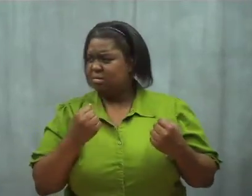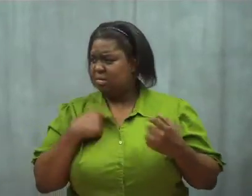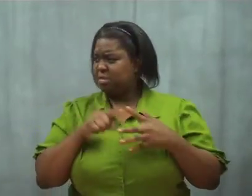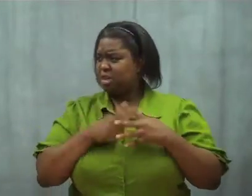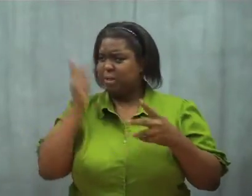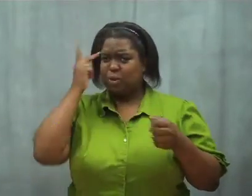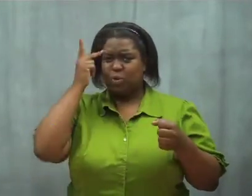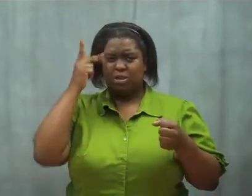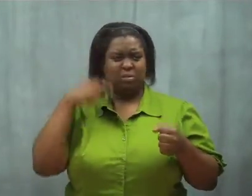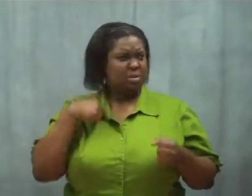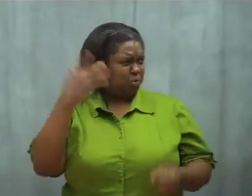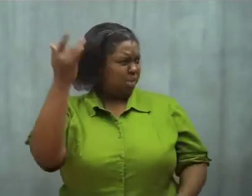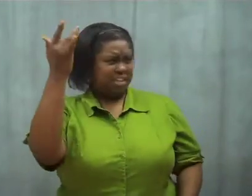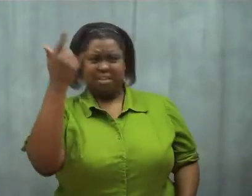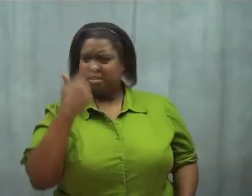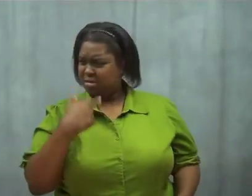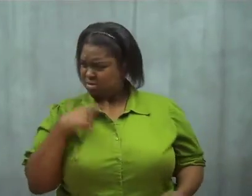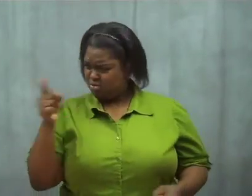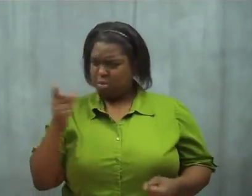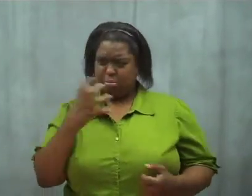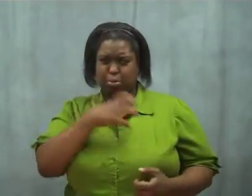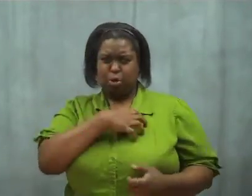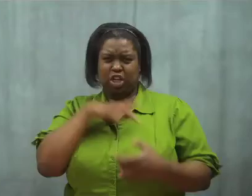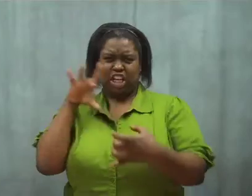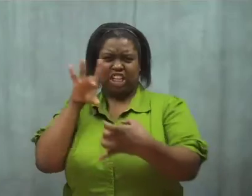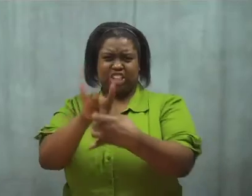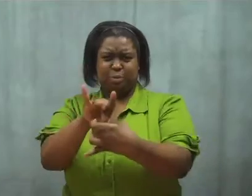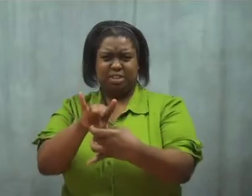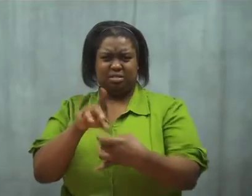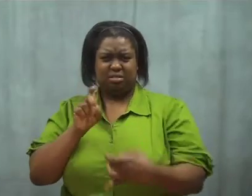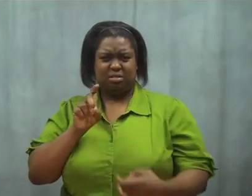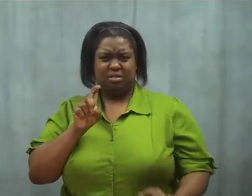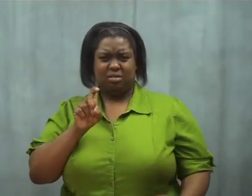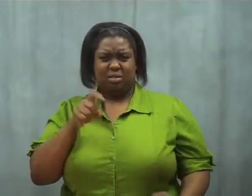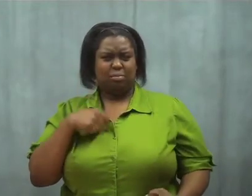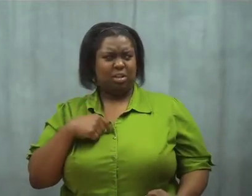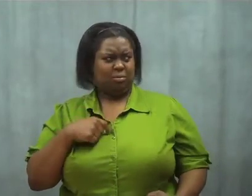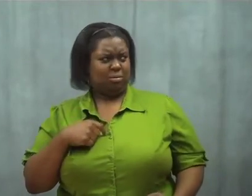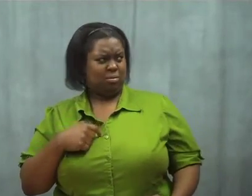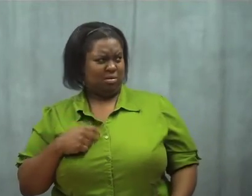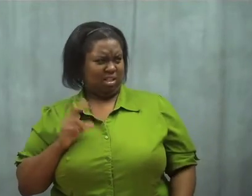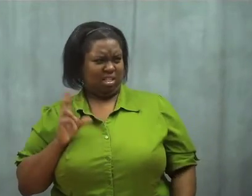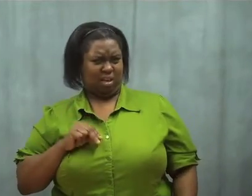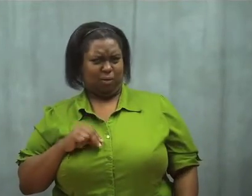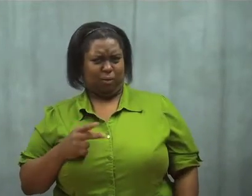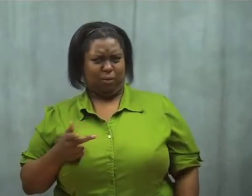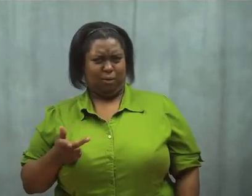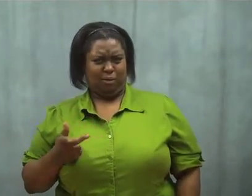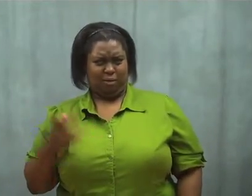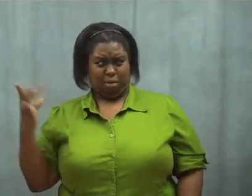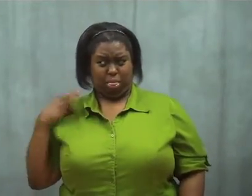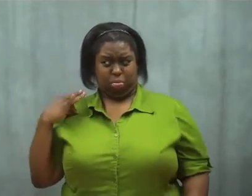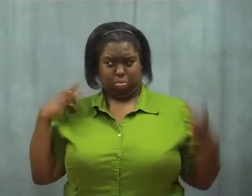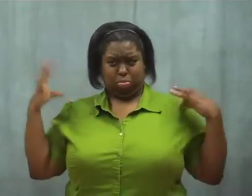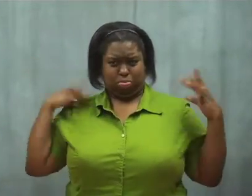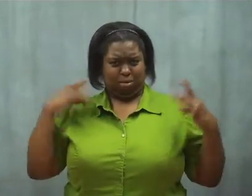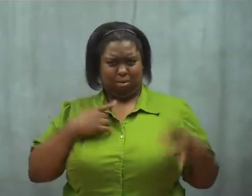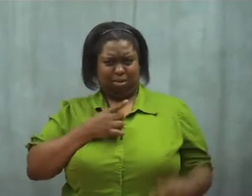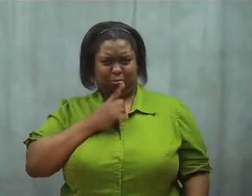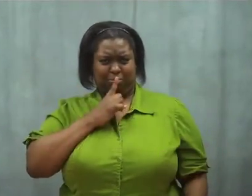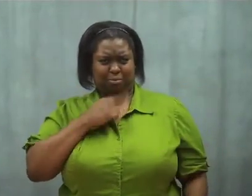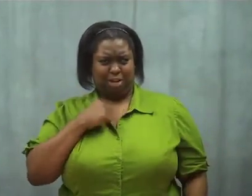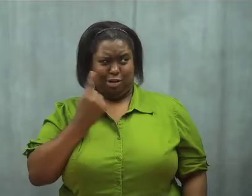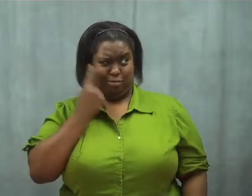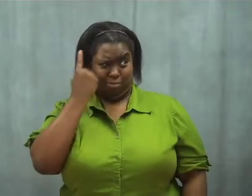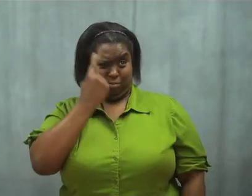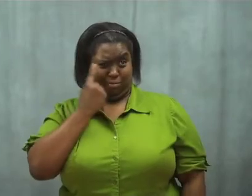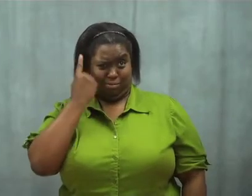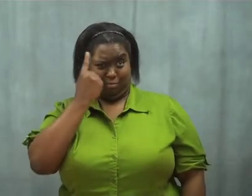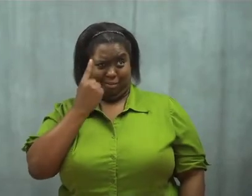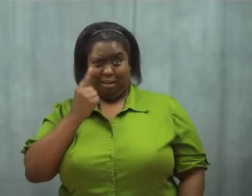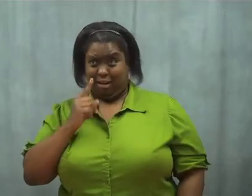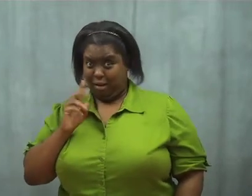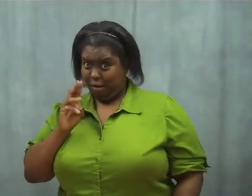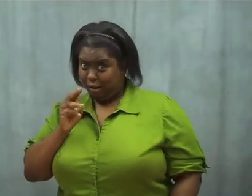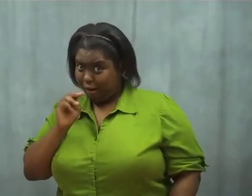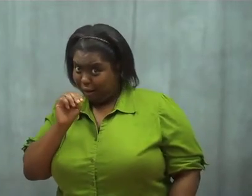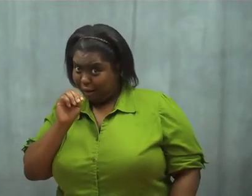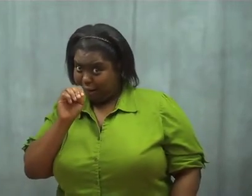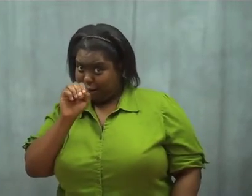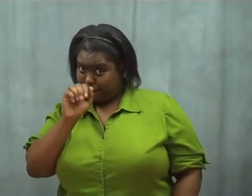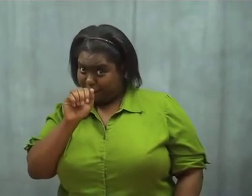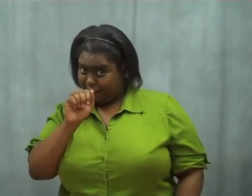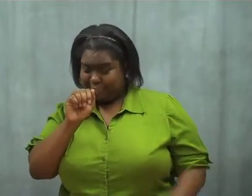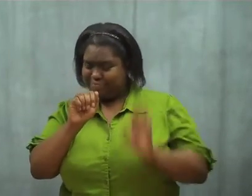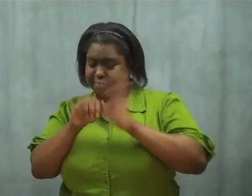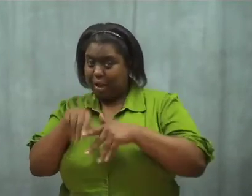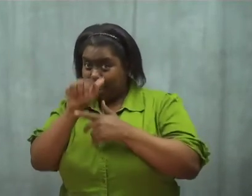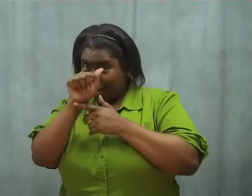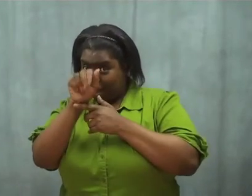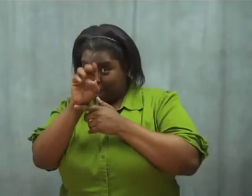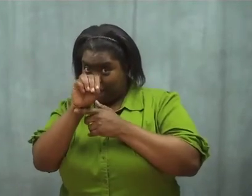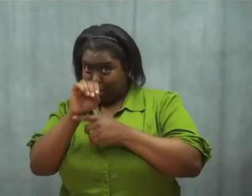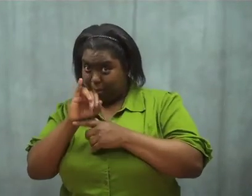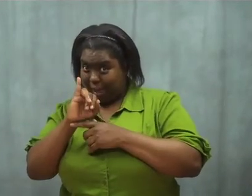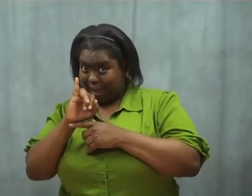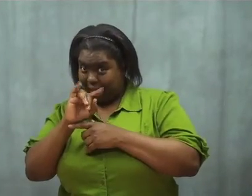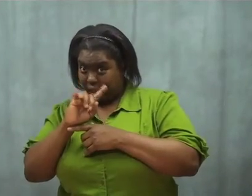My friend said, "I'm getting paranoid. Are you a cop magnet?" I said, "No!"